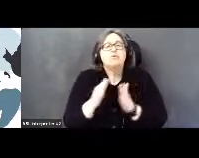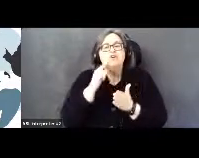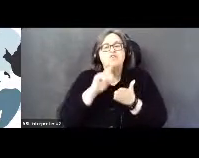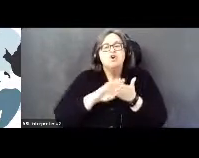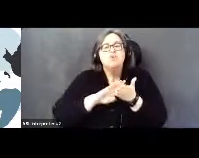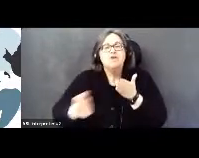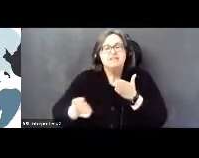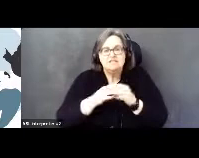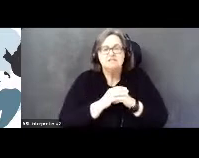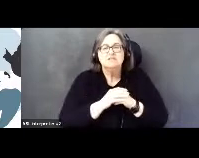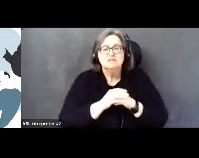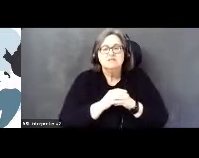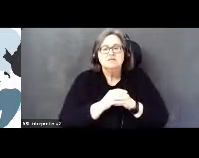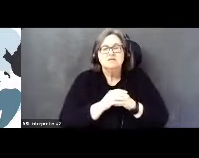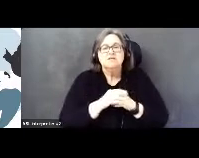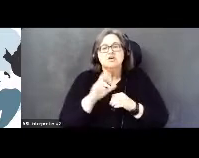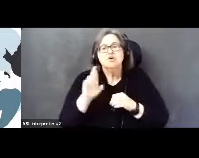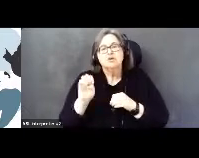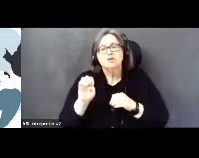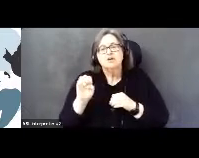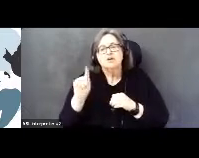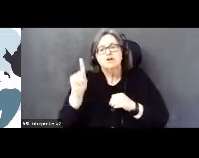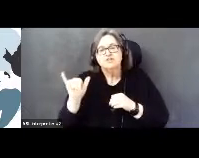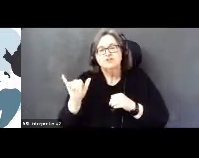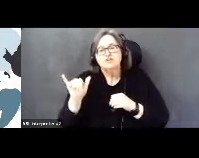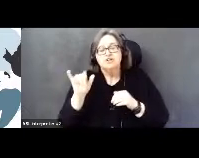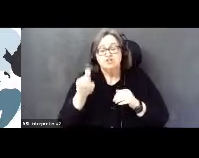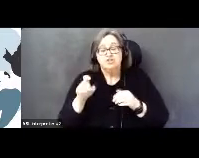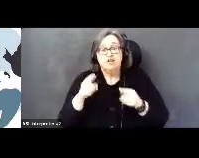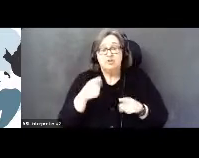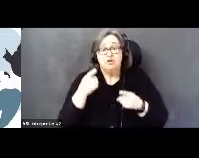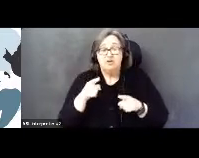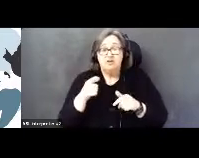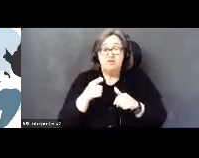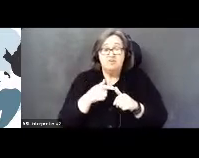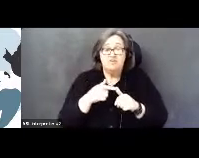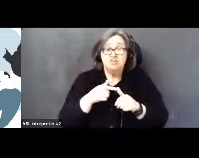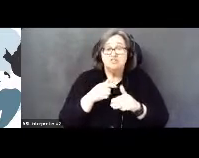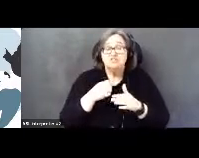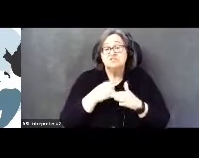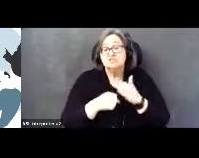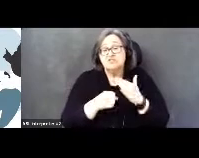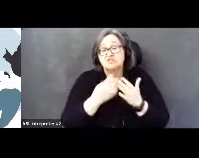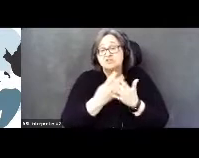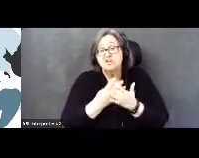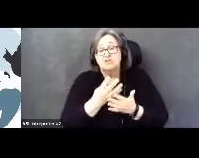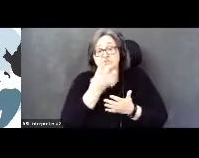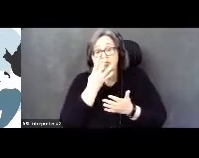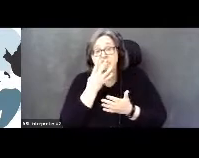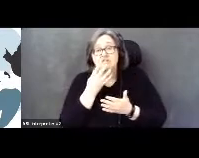should always start with folks first come into the jail setting. It could be prisons, residential facilities, and also how we're